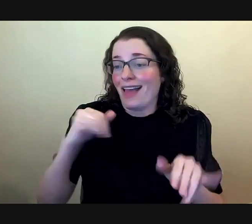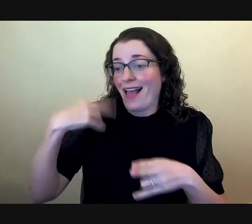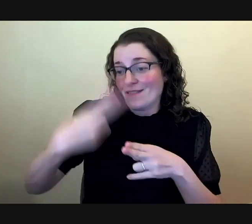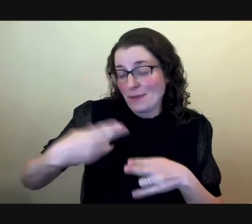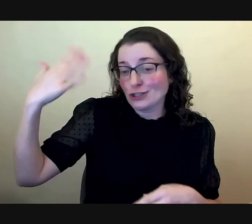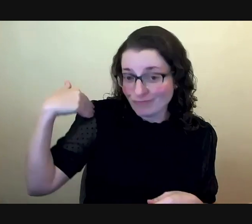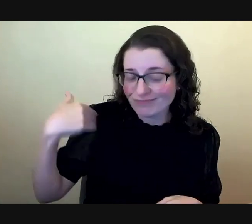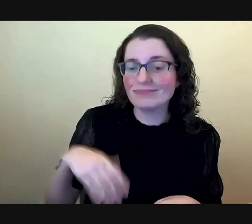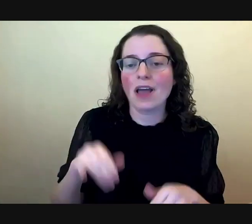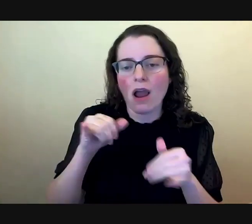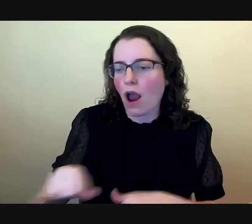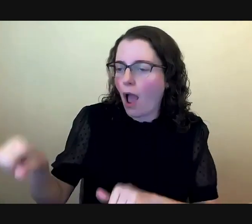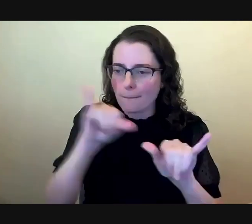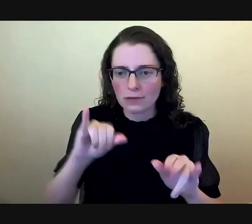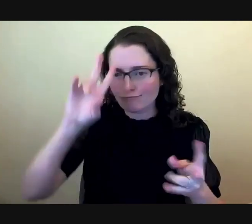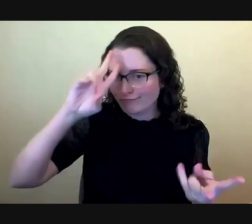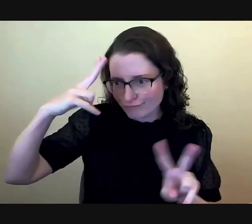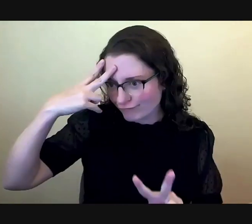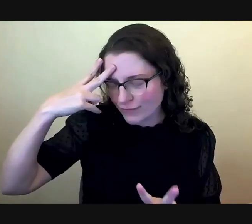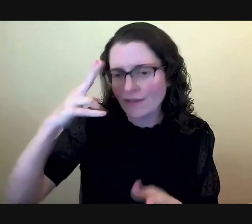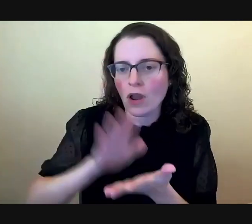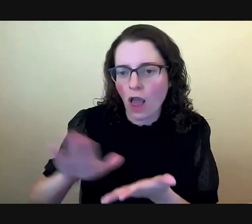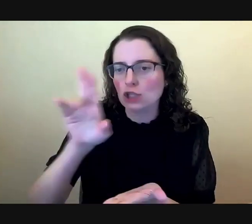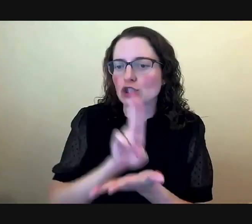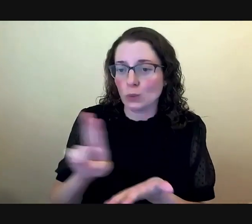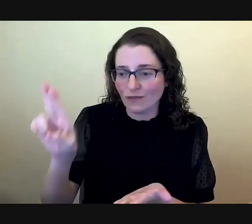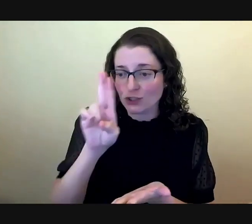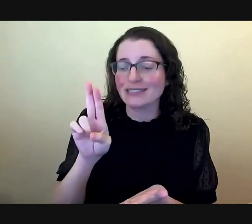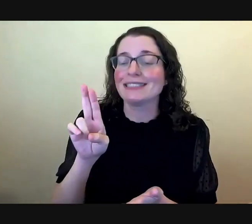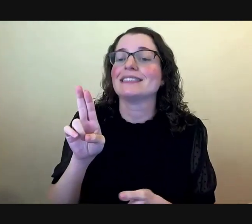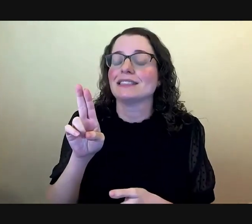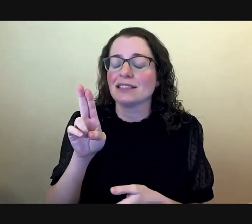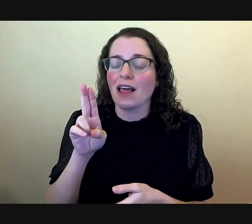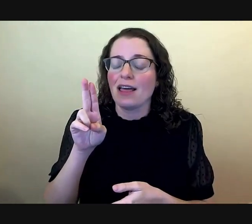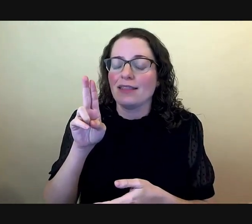So like I've mentioned earlier in this presentation, there's a lot of misconceptions within the colleges